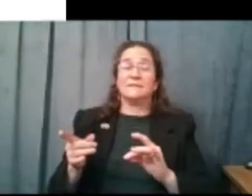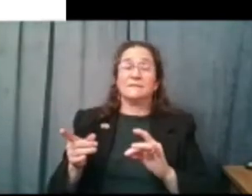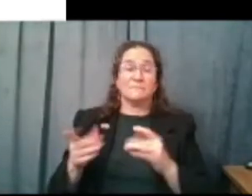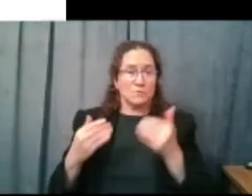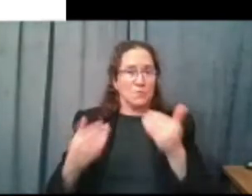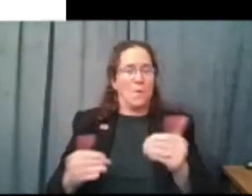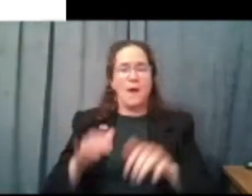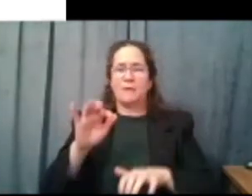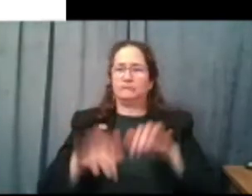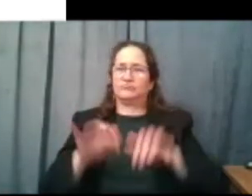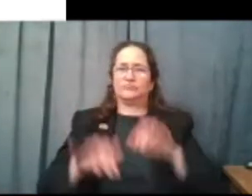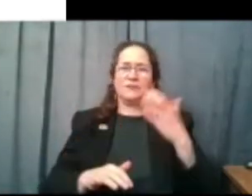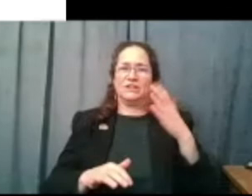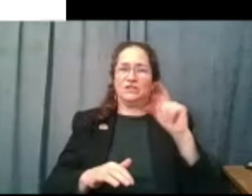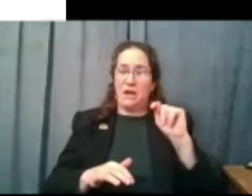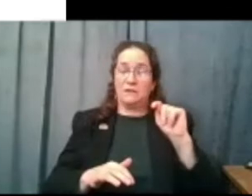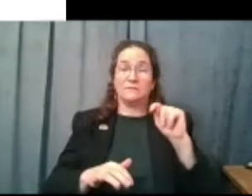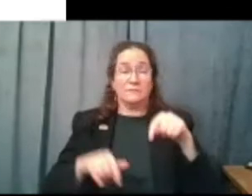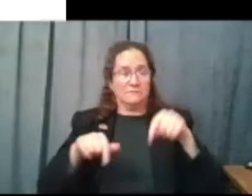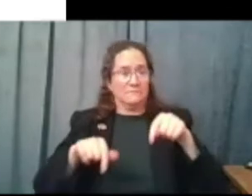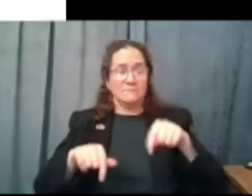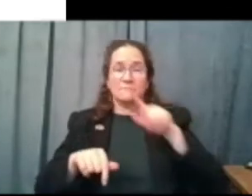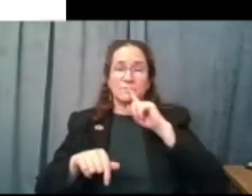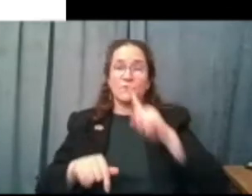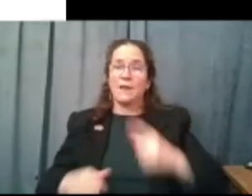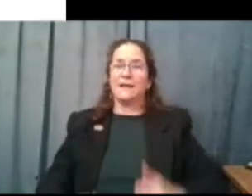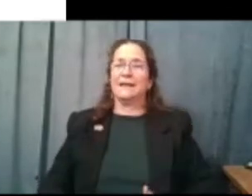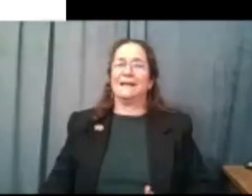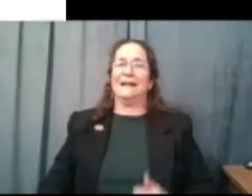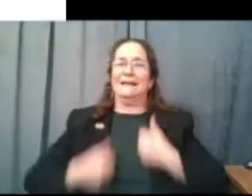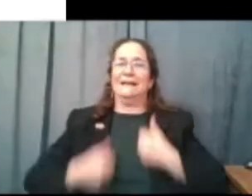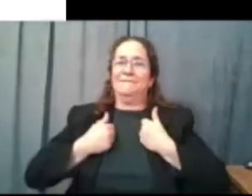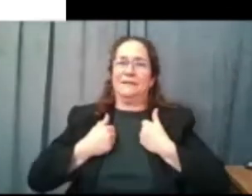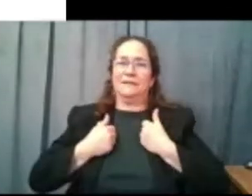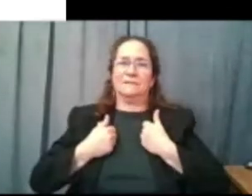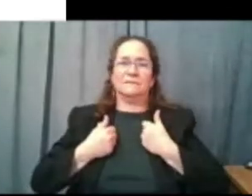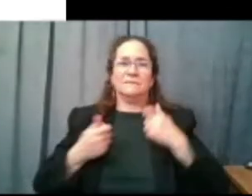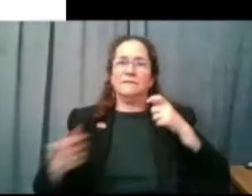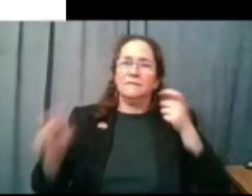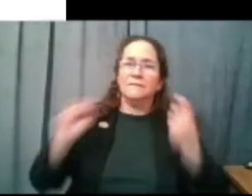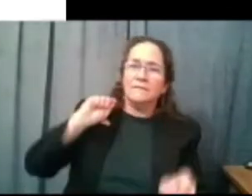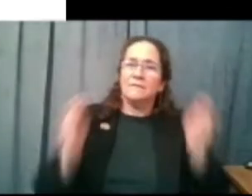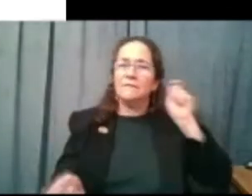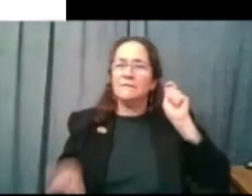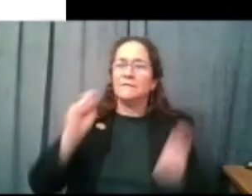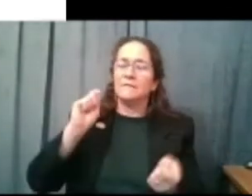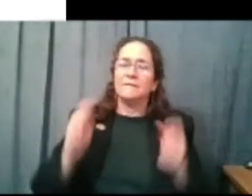This is a living document that we can add to and make it more valuable to those